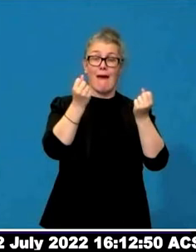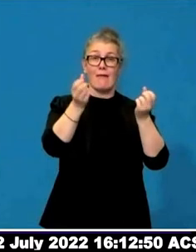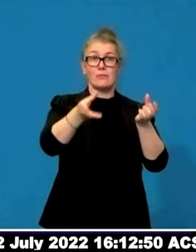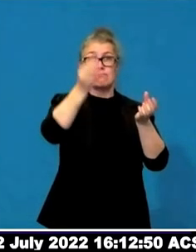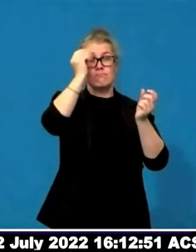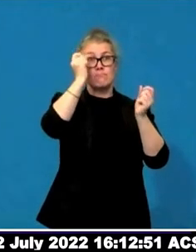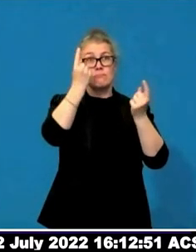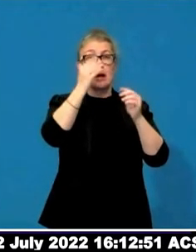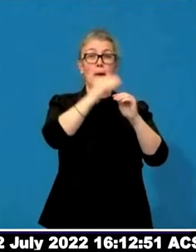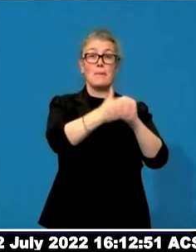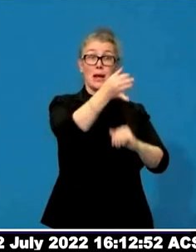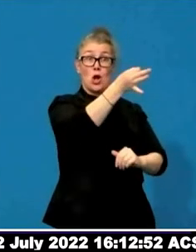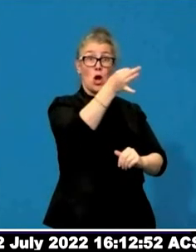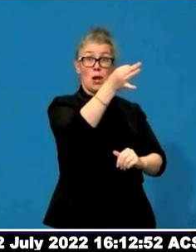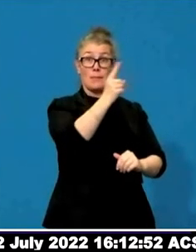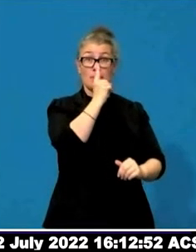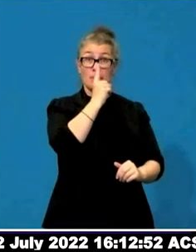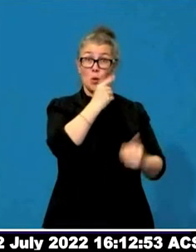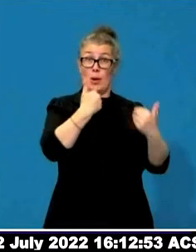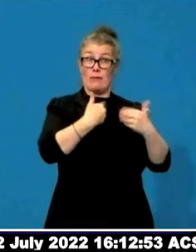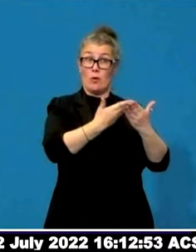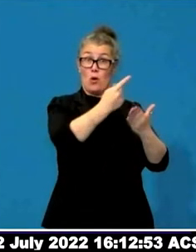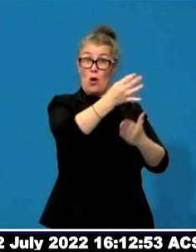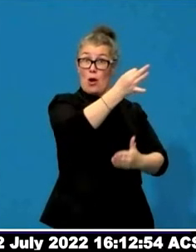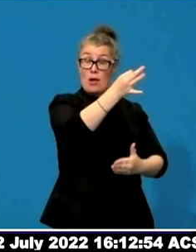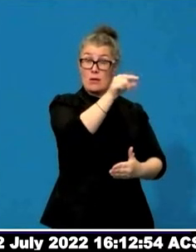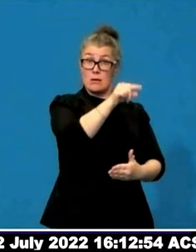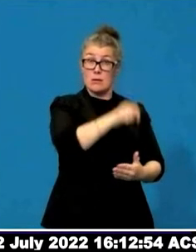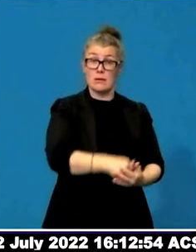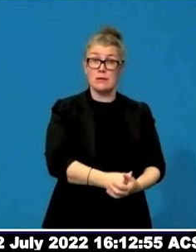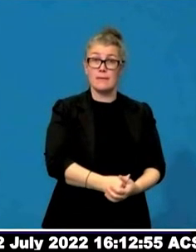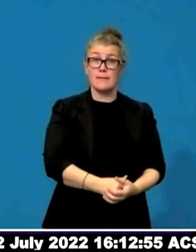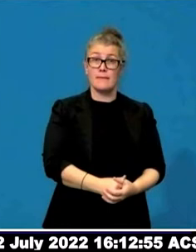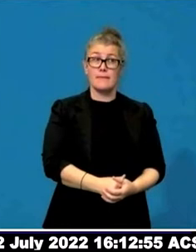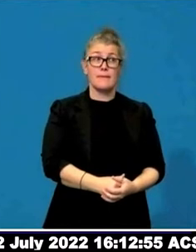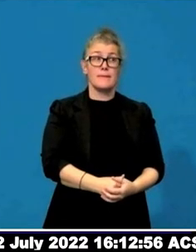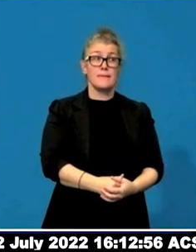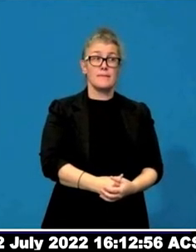Do you think NDIS understand about Ailan people? I'm not too sure.